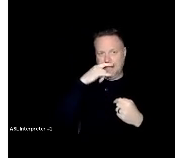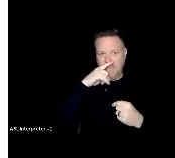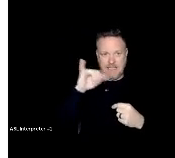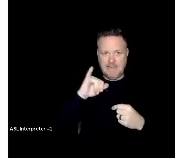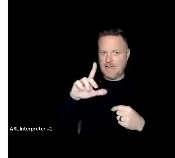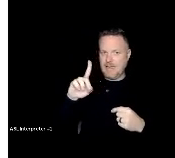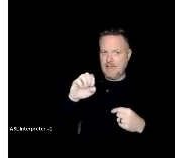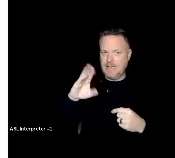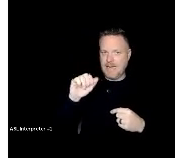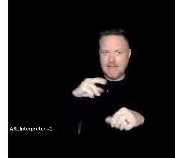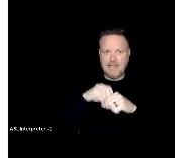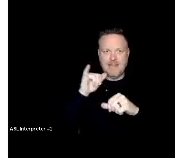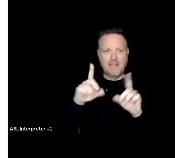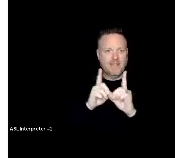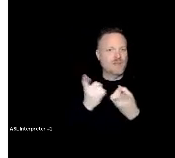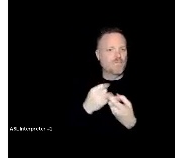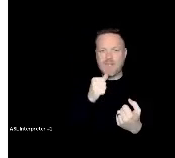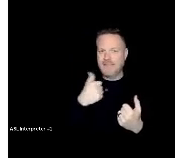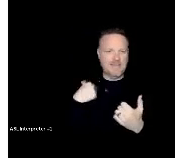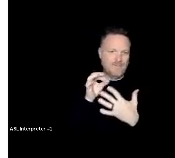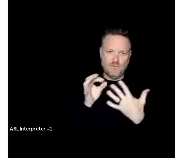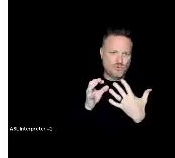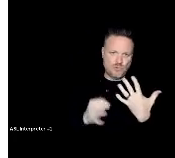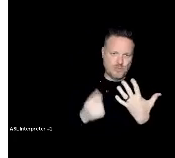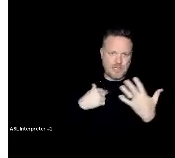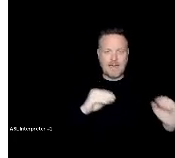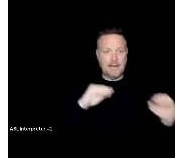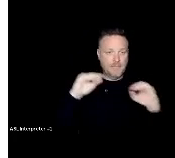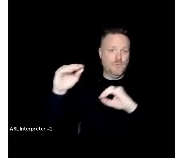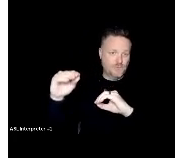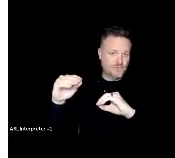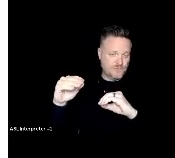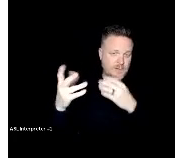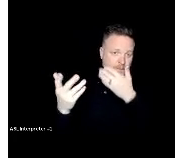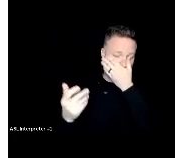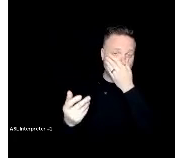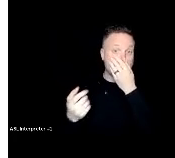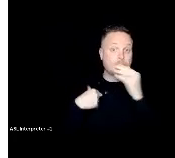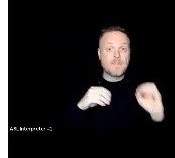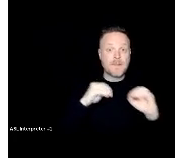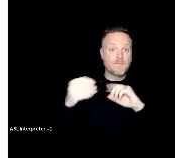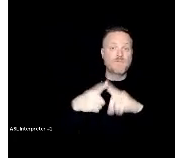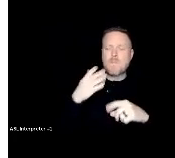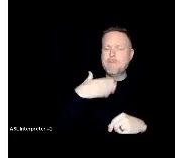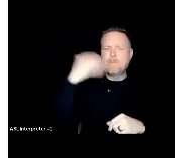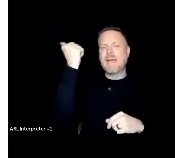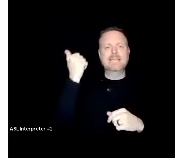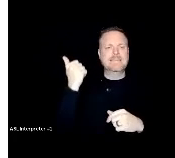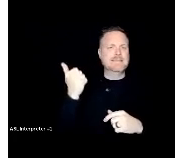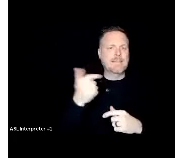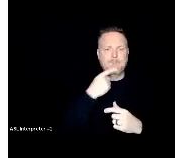I didn't have a choice. I upped and I moved to the best public school in my county.